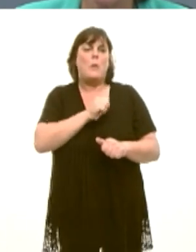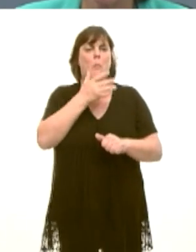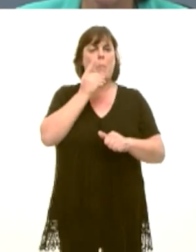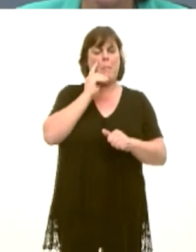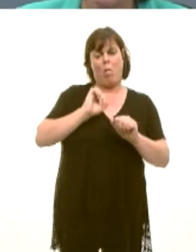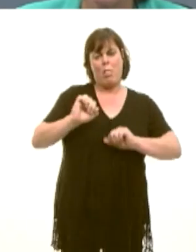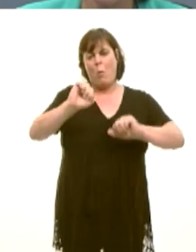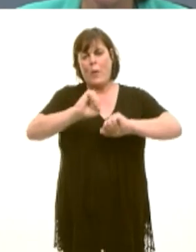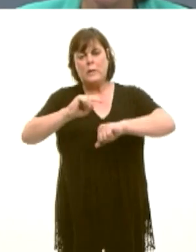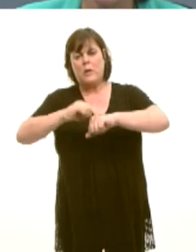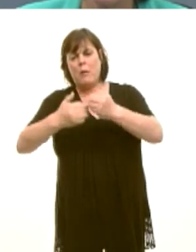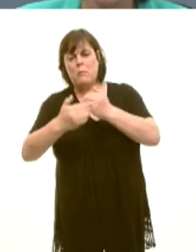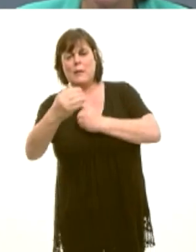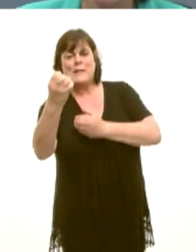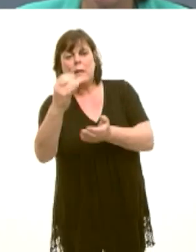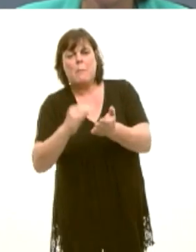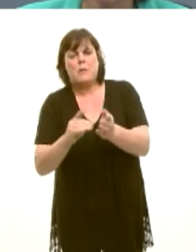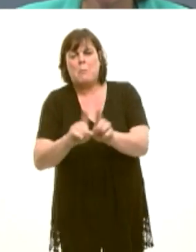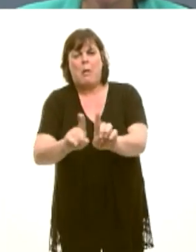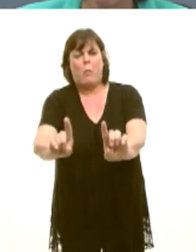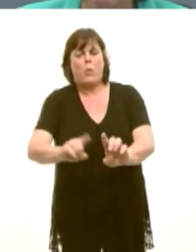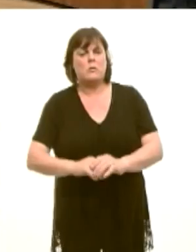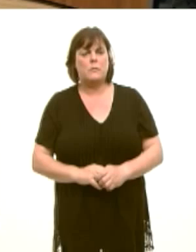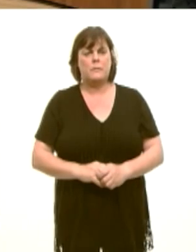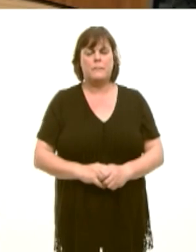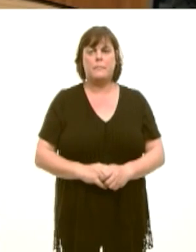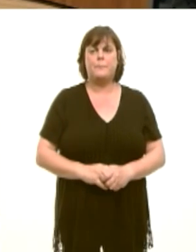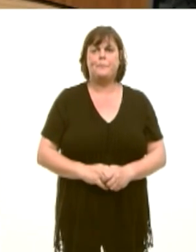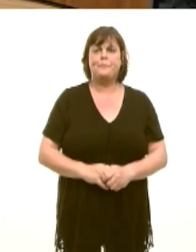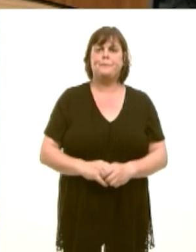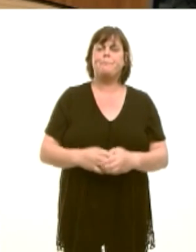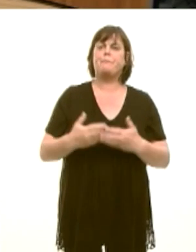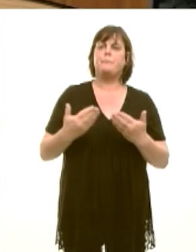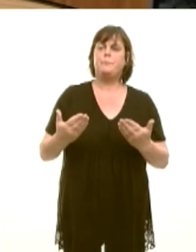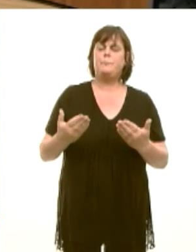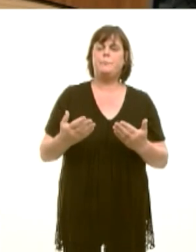of this Assembly term, which is March of next year? Carwyn Jones: Well, first of all, the figure that he refers to includes people who have